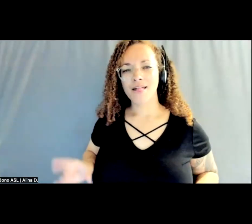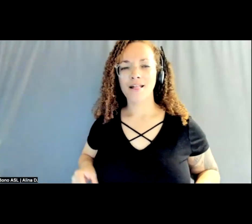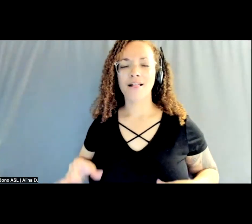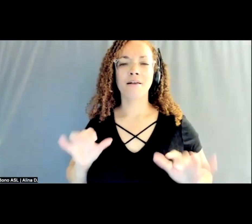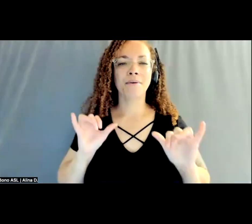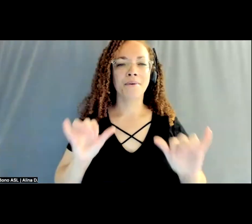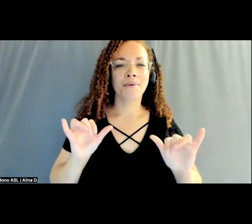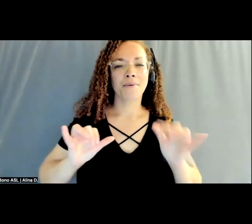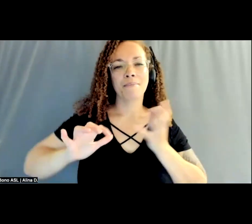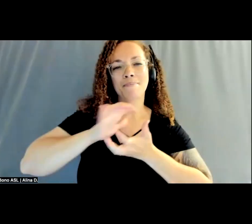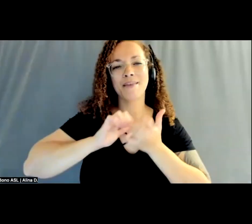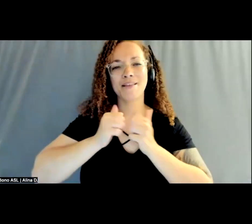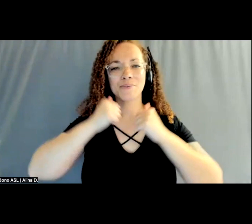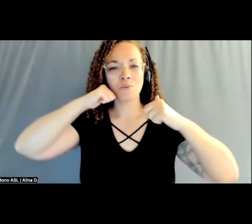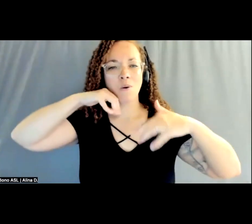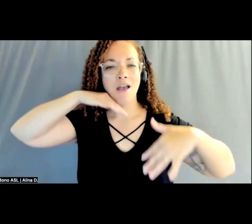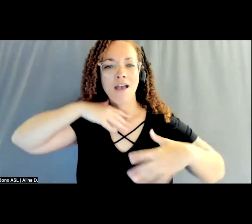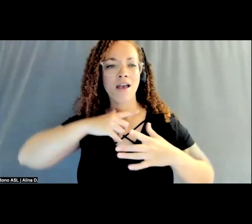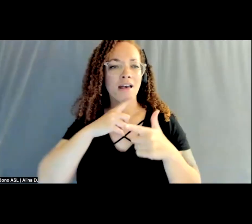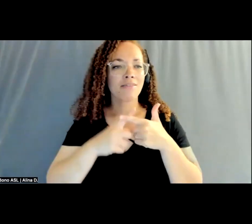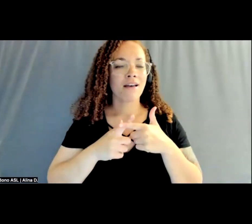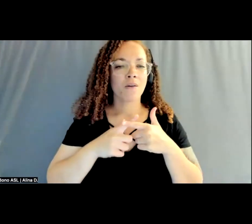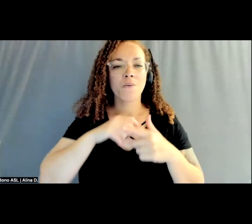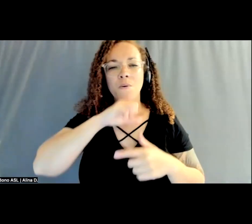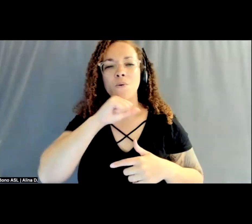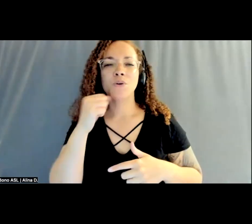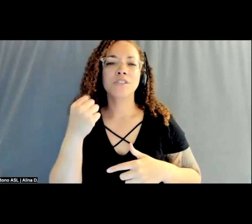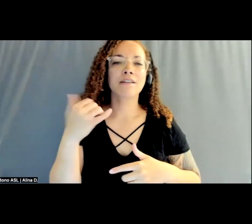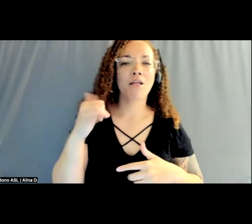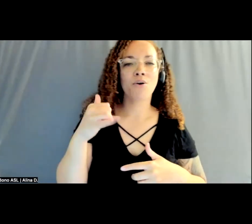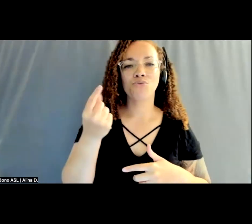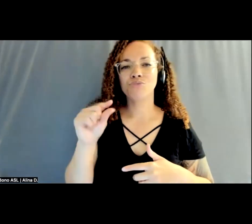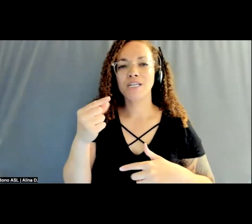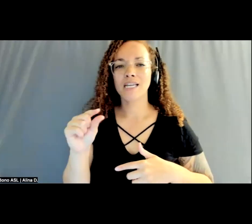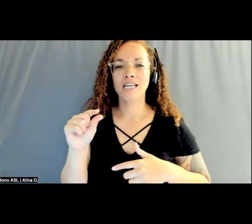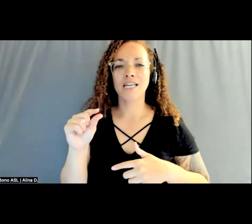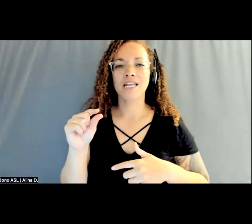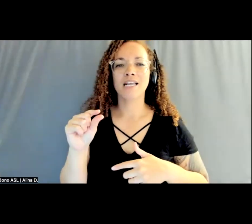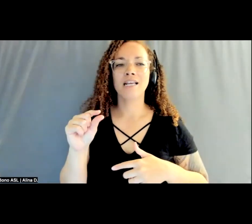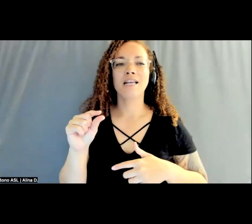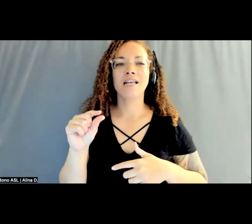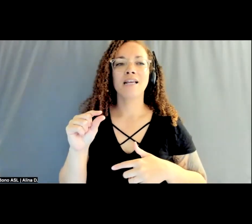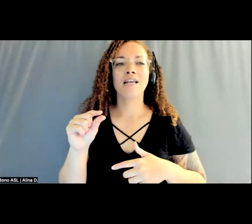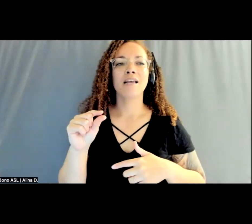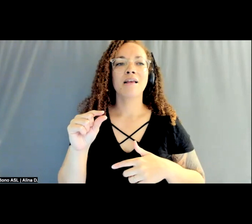& then there! an orange or yellow or green bulb flits across your skin—your whole mouth